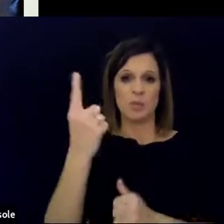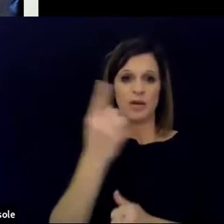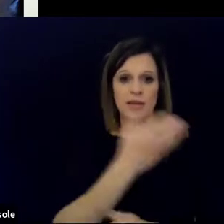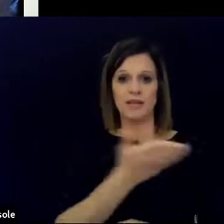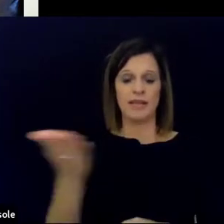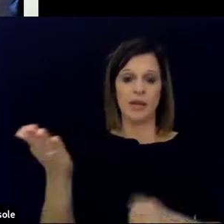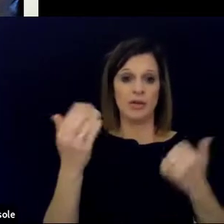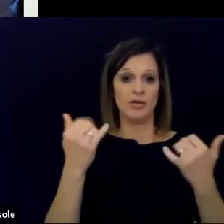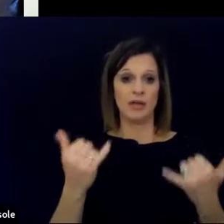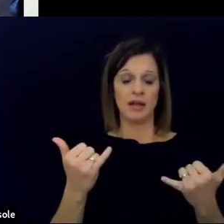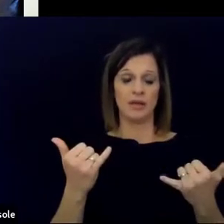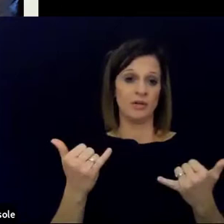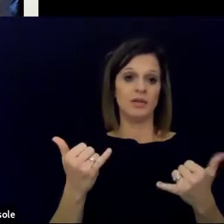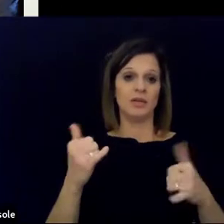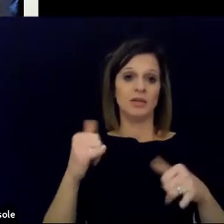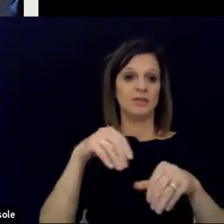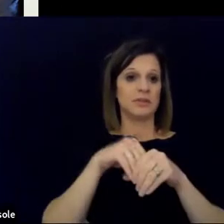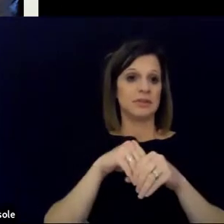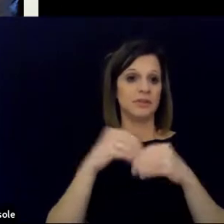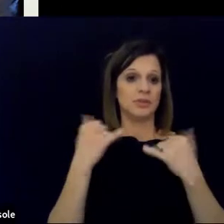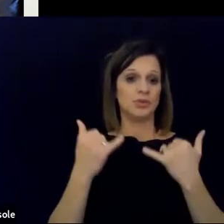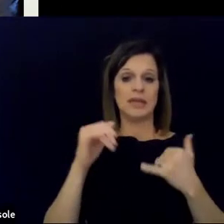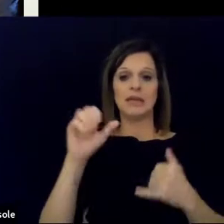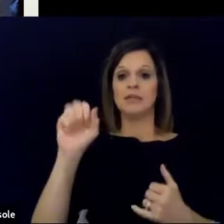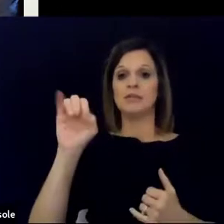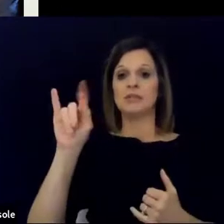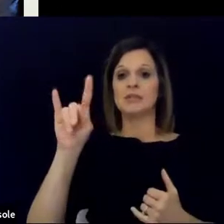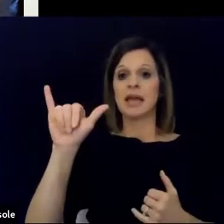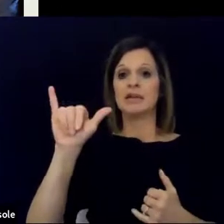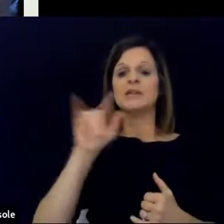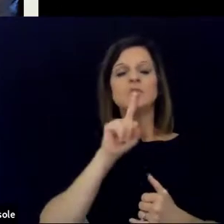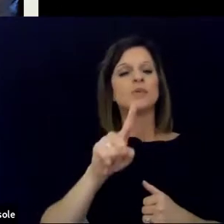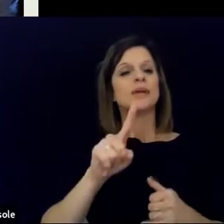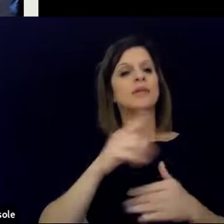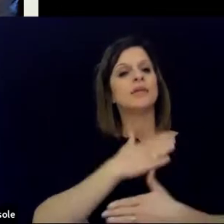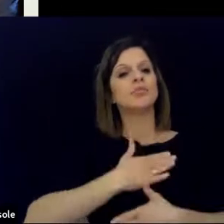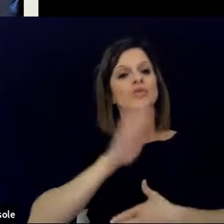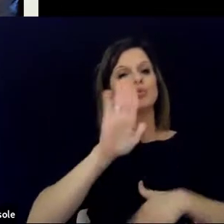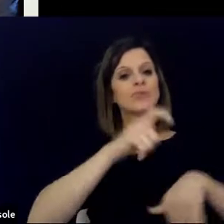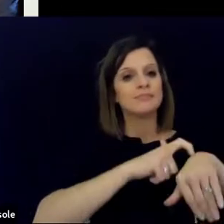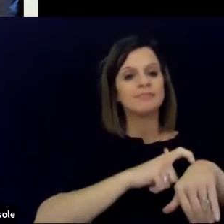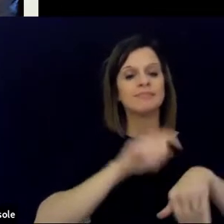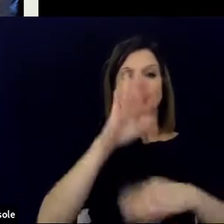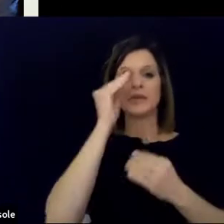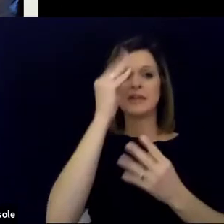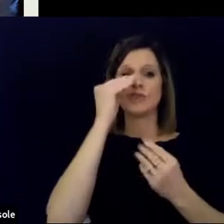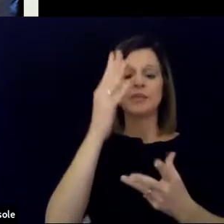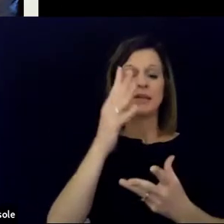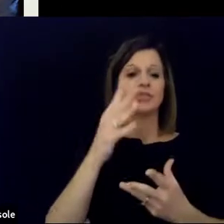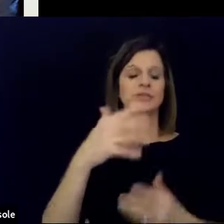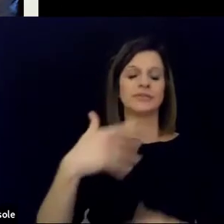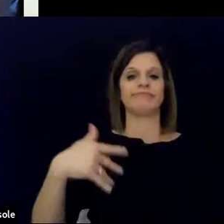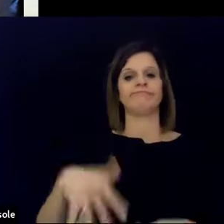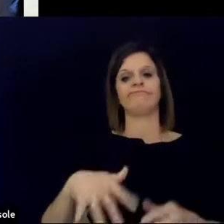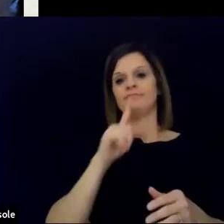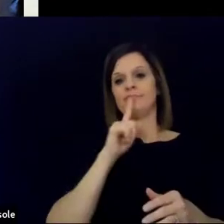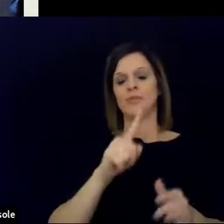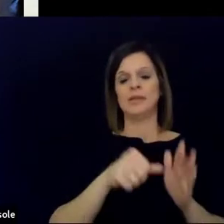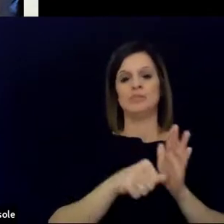So, you know, we truly appreciate your time and your information that you have given, it's extremely valuable. And especially, coming from a parent perspective,